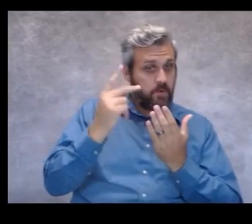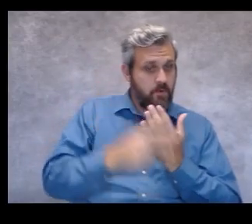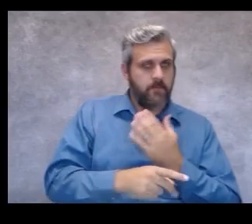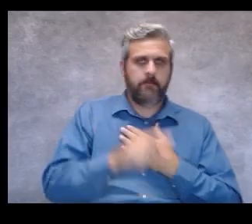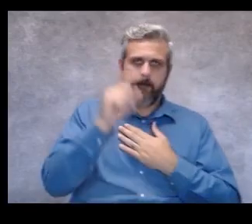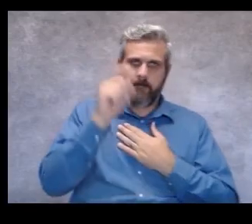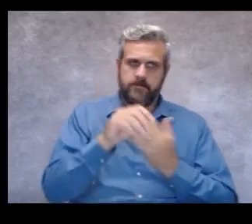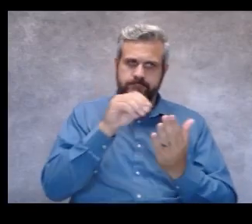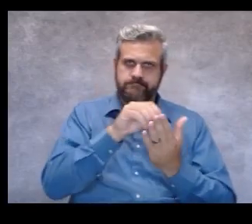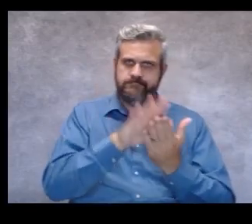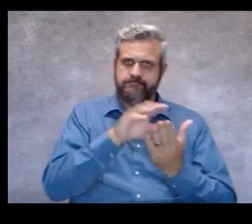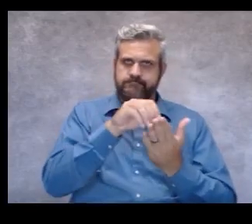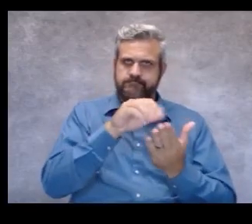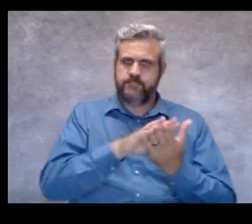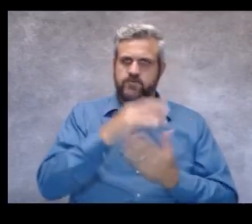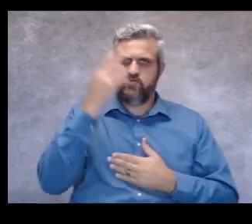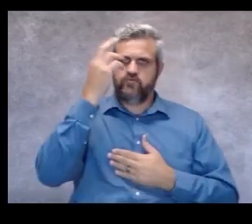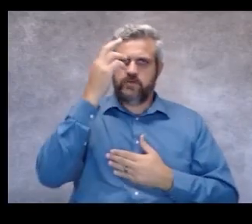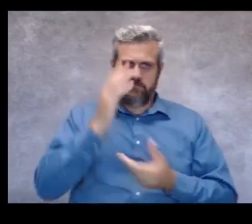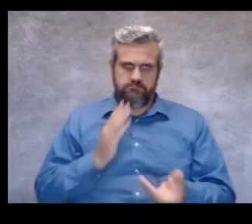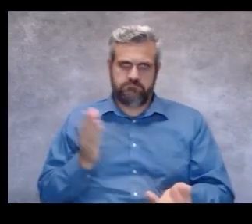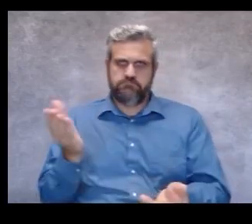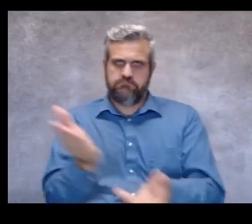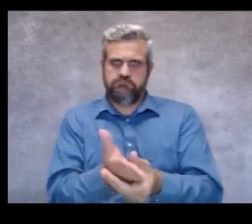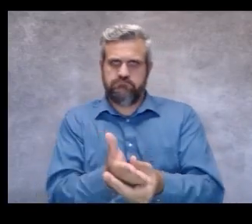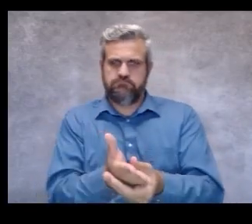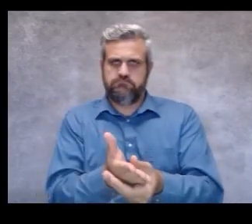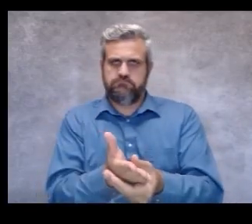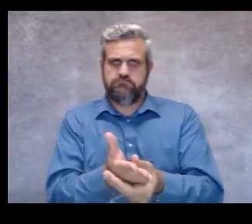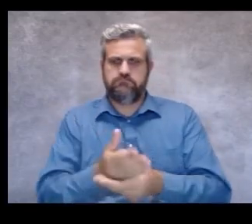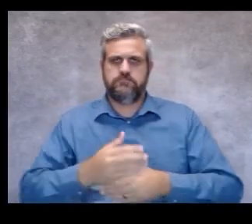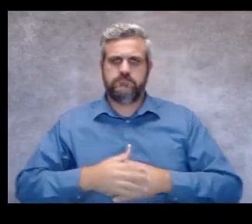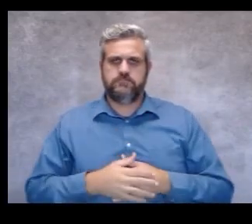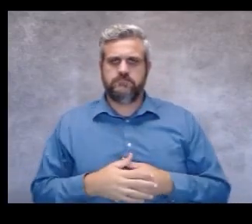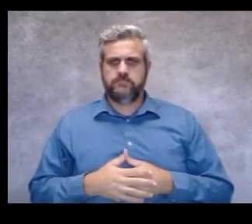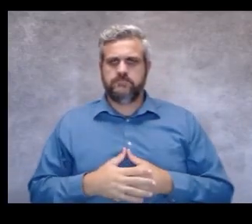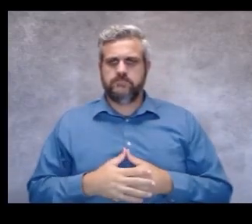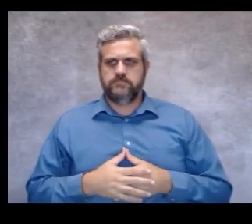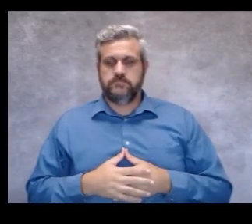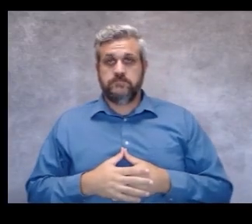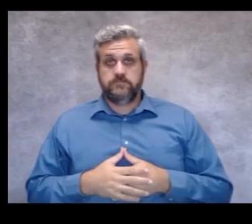should document their reasoning and place it in the students folder.